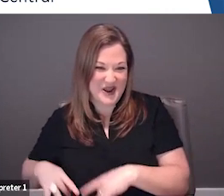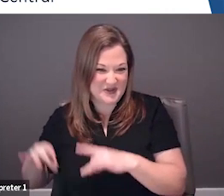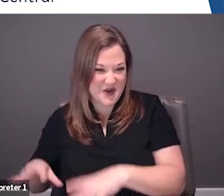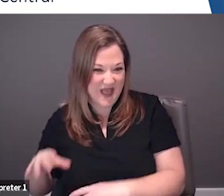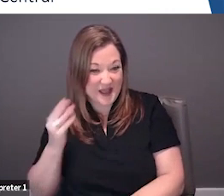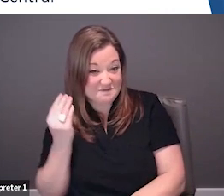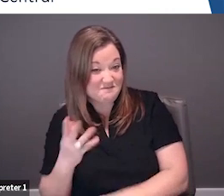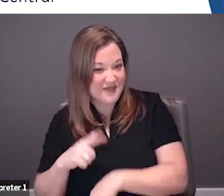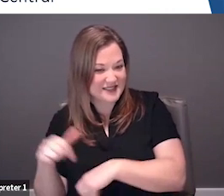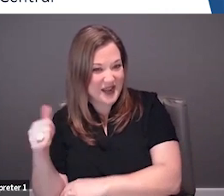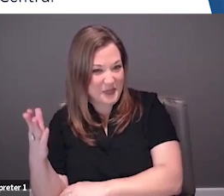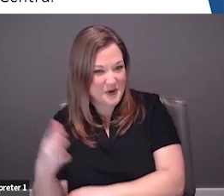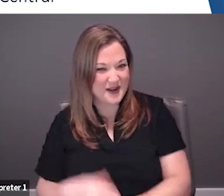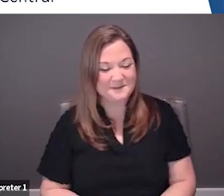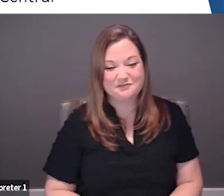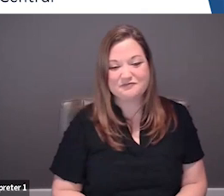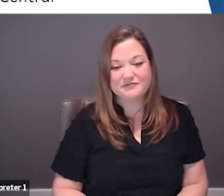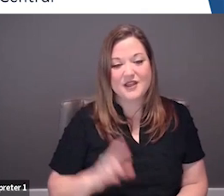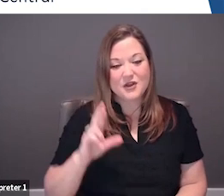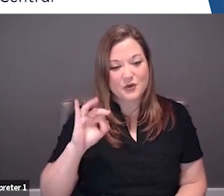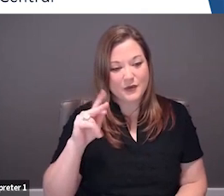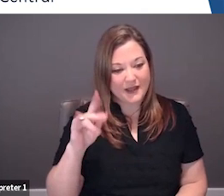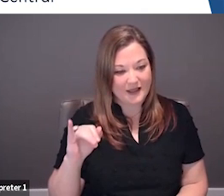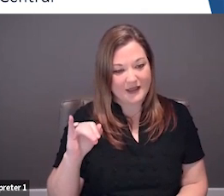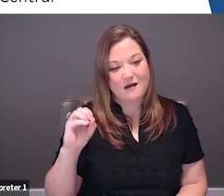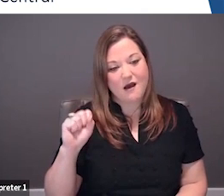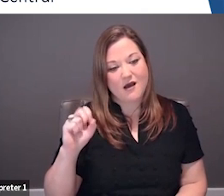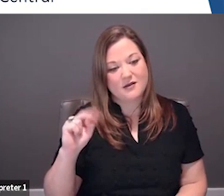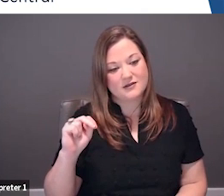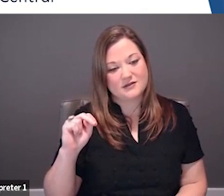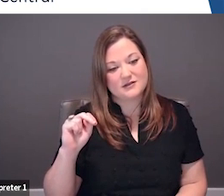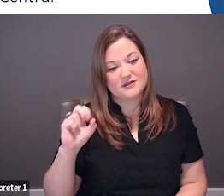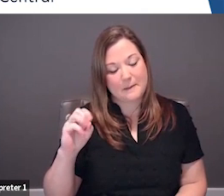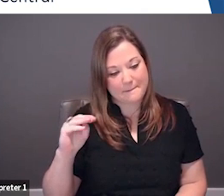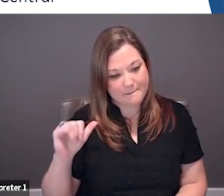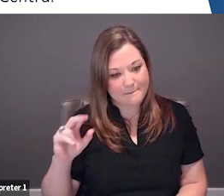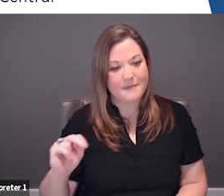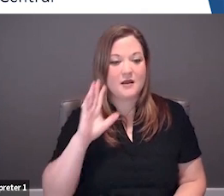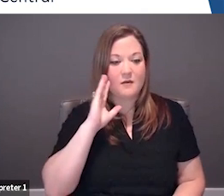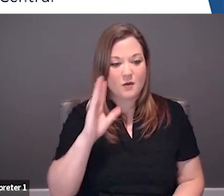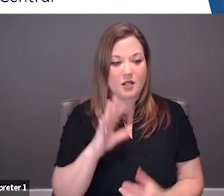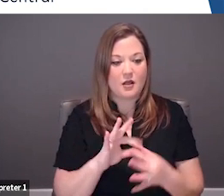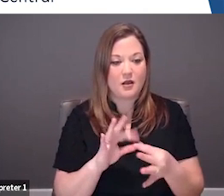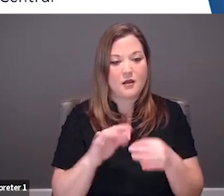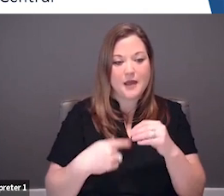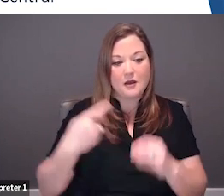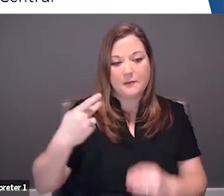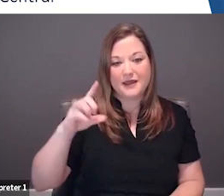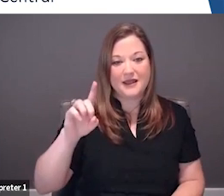Ricky Onsman from TPGI will be presenting PDF Accessibility on the Web: Tricks and Traps.